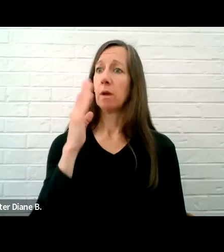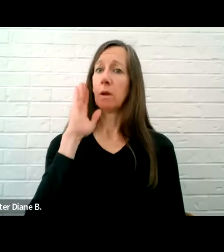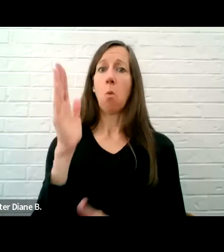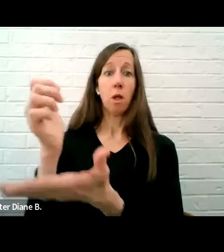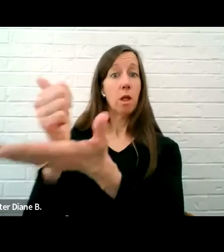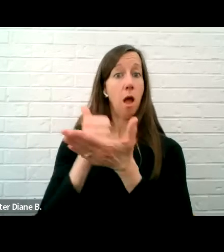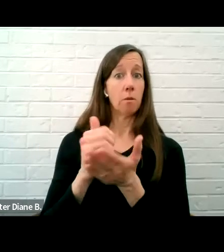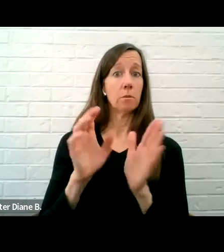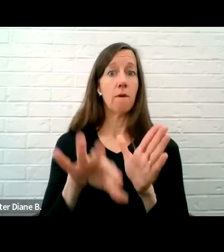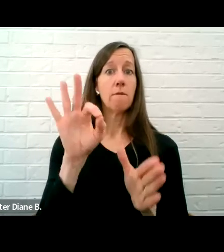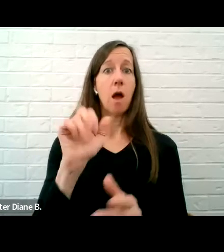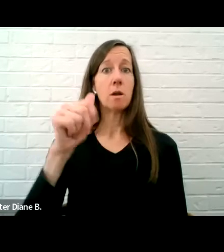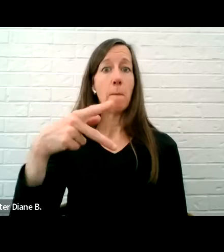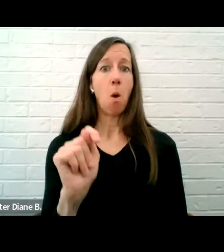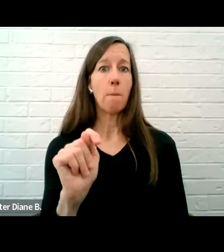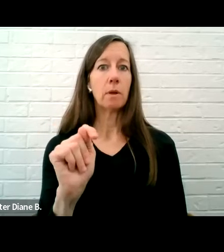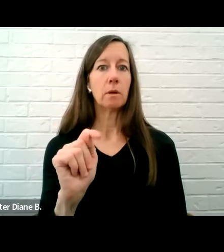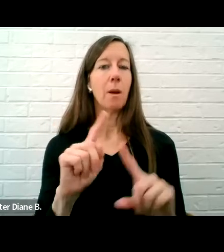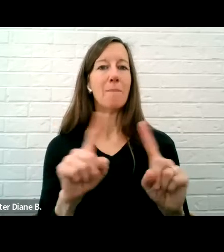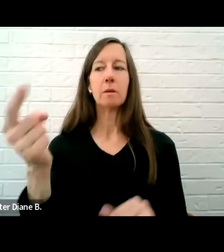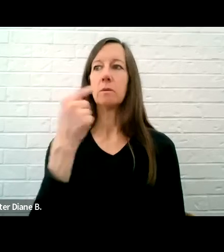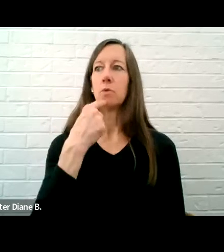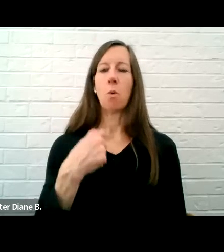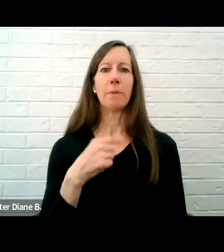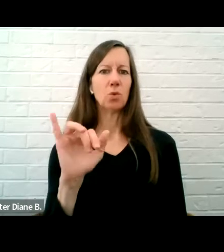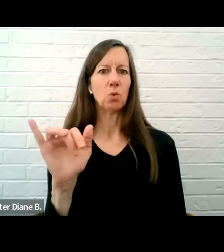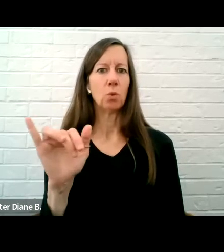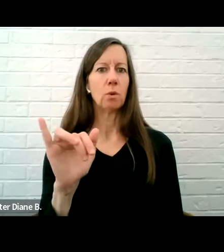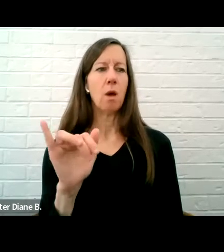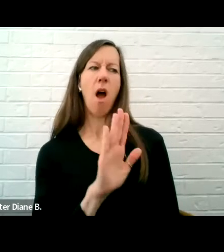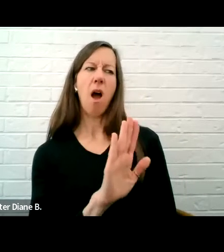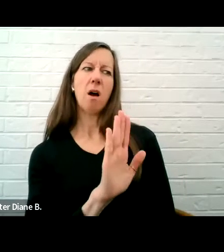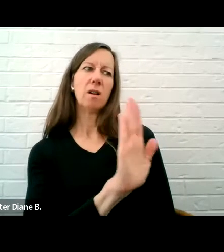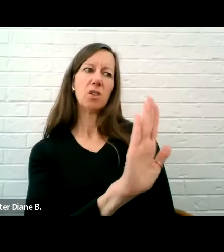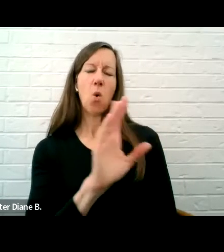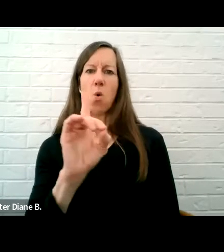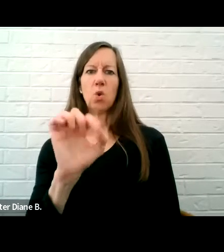bringing my dogs with me, because if maybe they might take one dog.